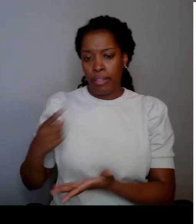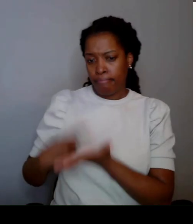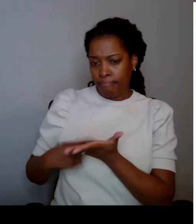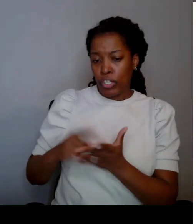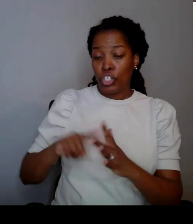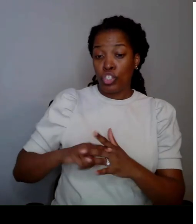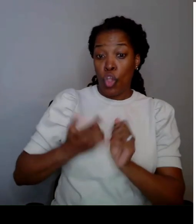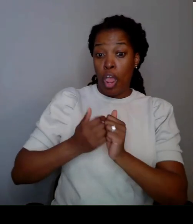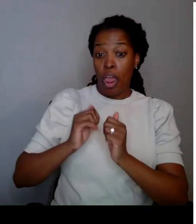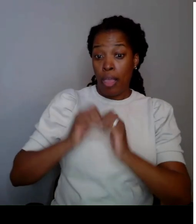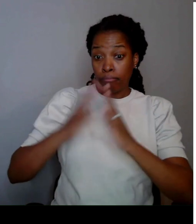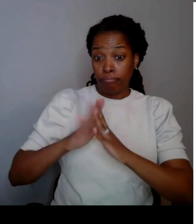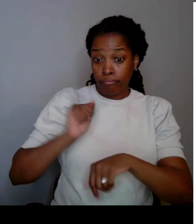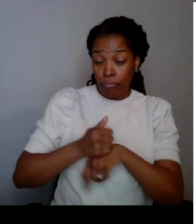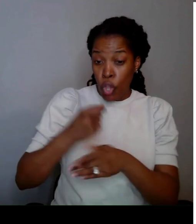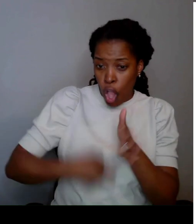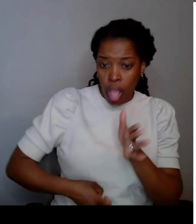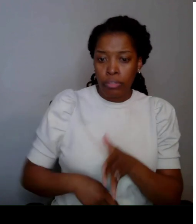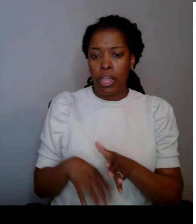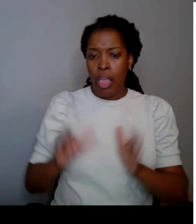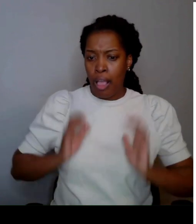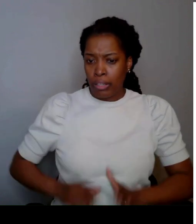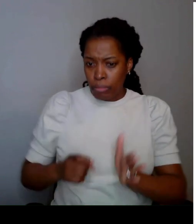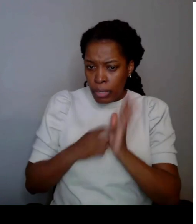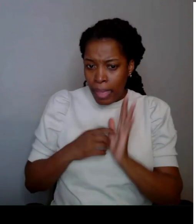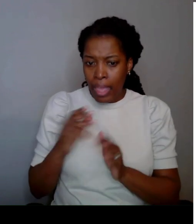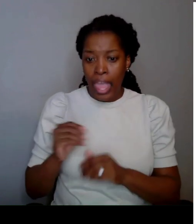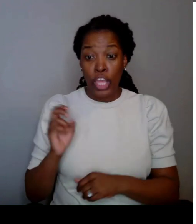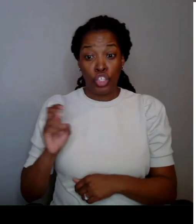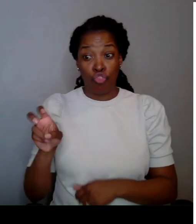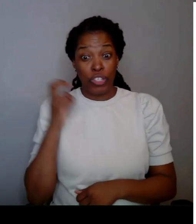they confirm the concept was realistic and their IPE was updated to include